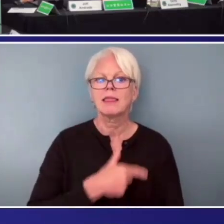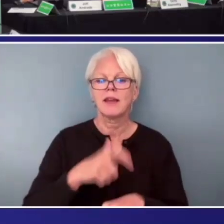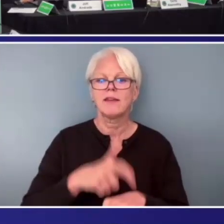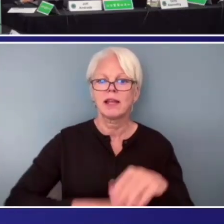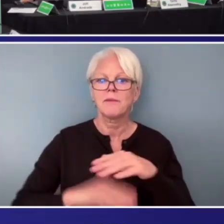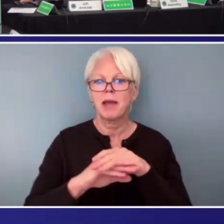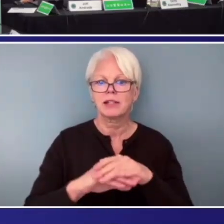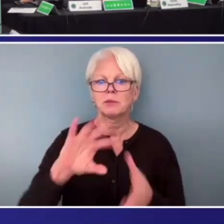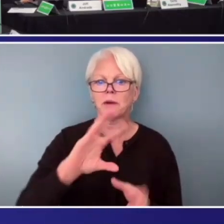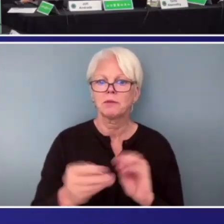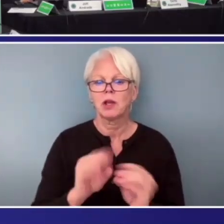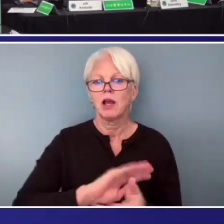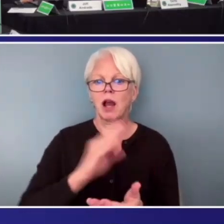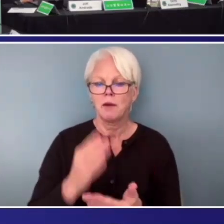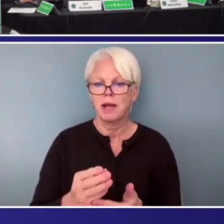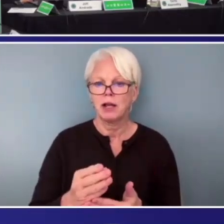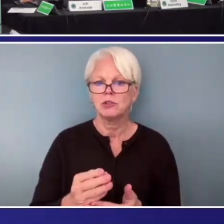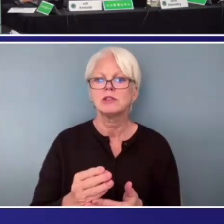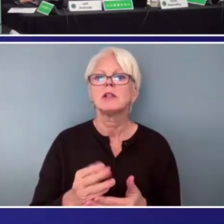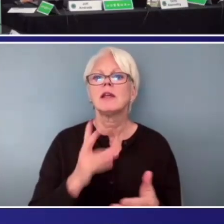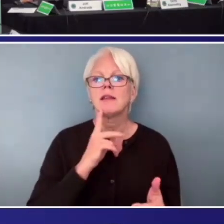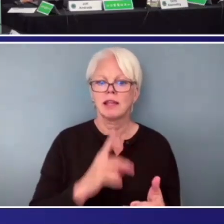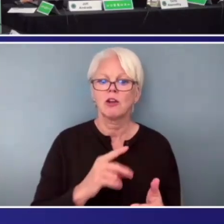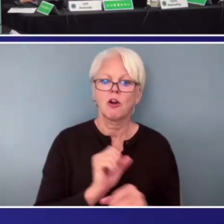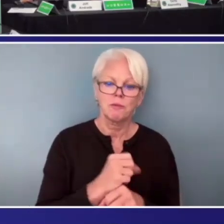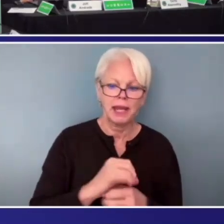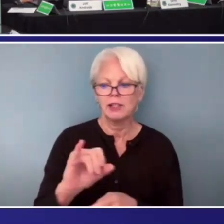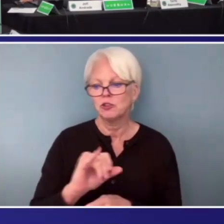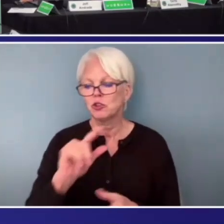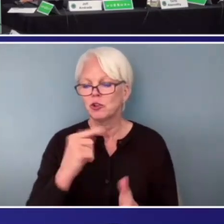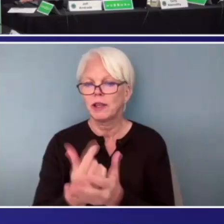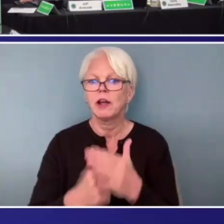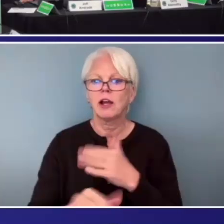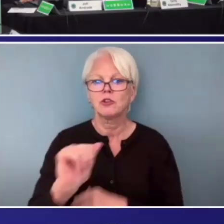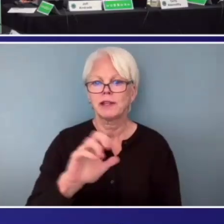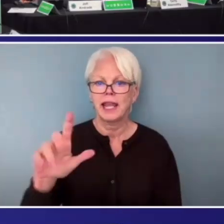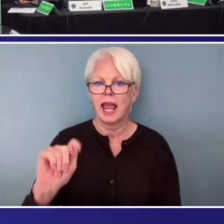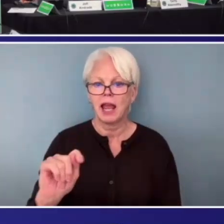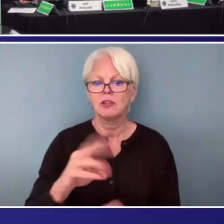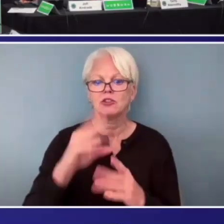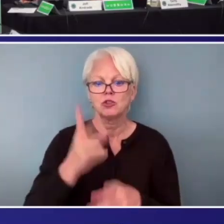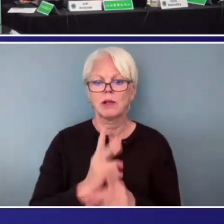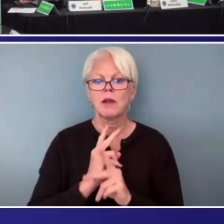the loans made insured are guaranteed under the act that a student may borrow, excluding Federal PLUS Loans or Federal